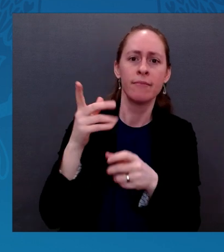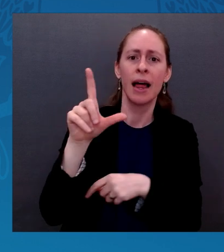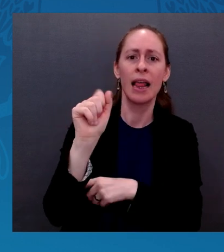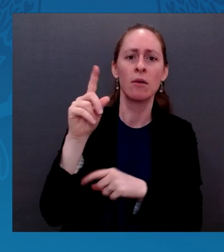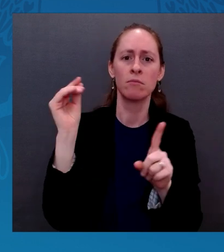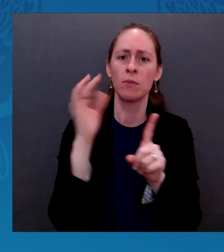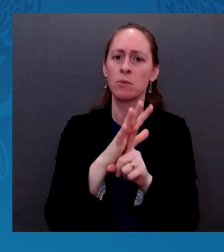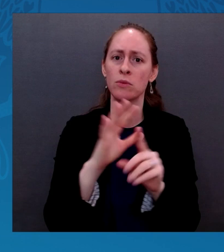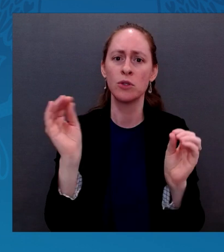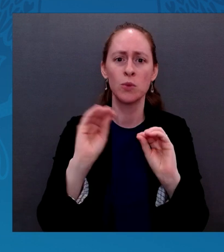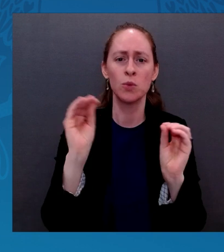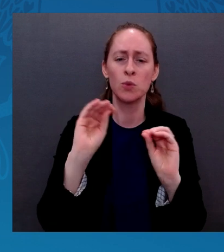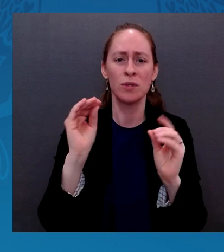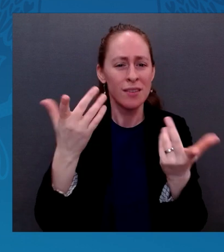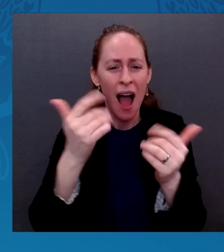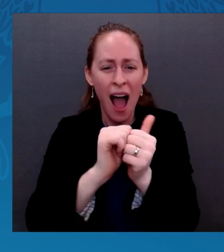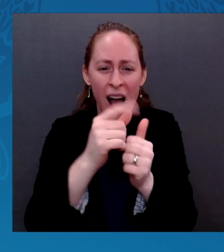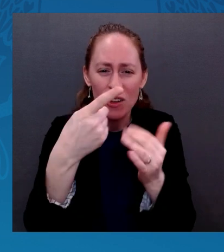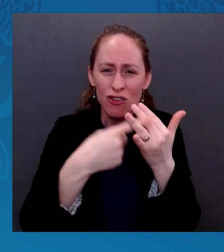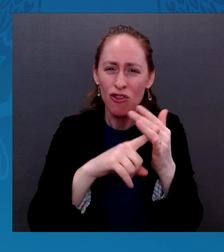Mr. Peralta: (As interpreted) Good morning, everyone.